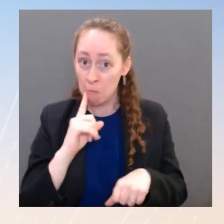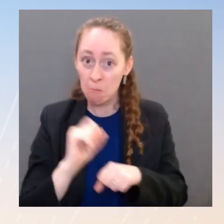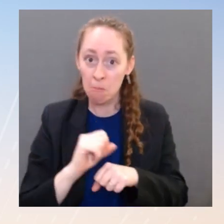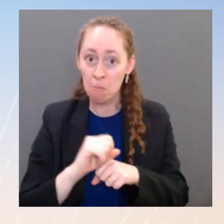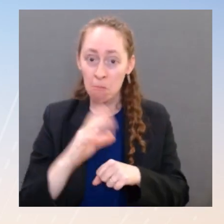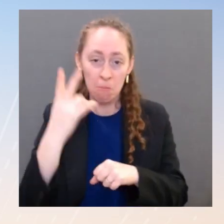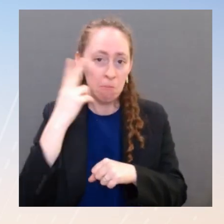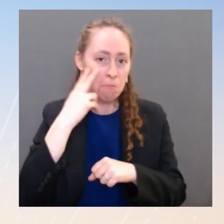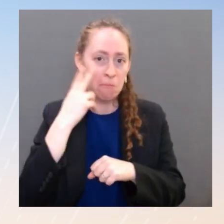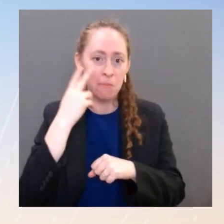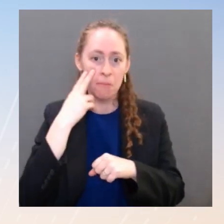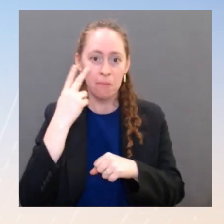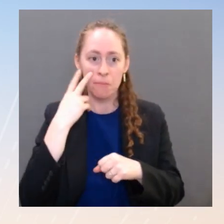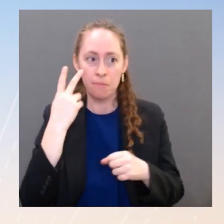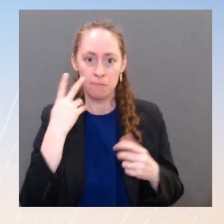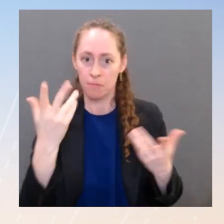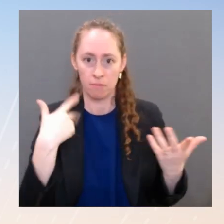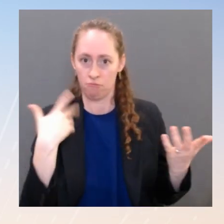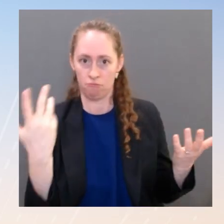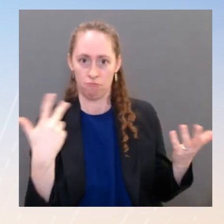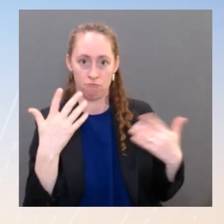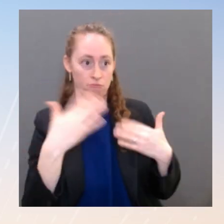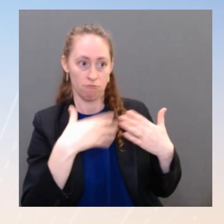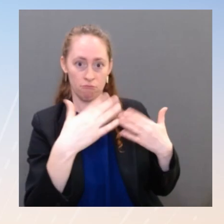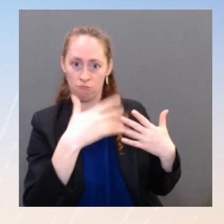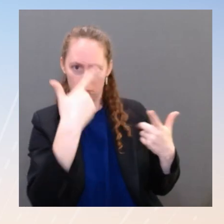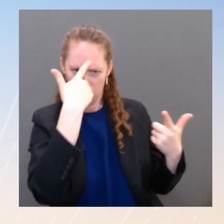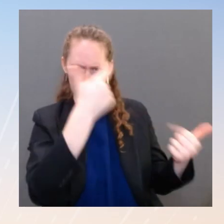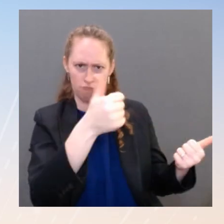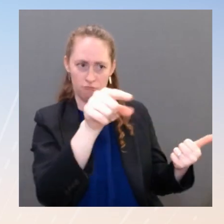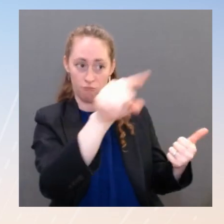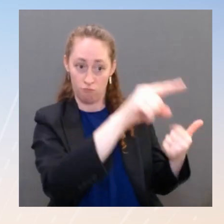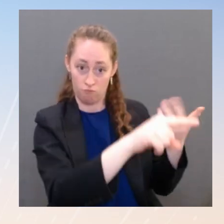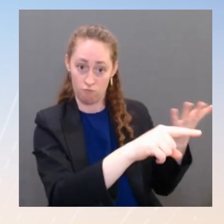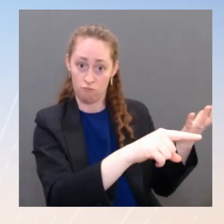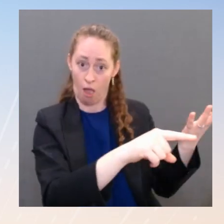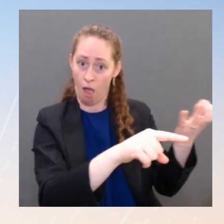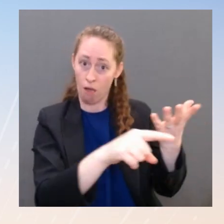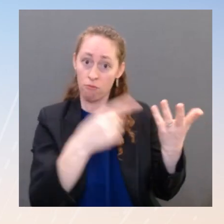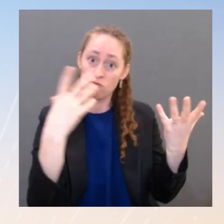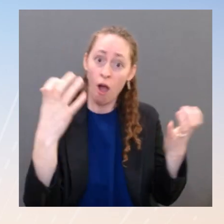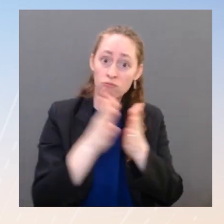and certainly support any decisions by Finnish leaders and others to do -- to apply.